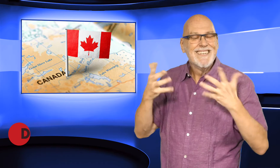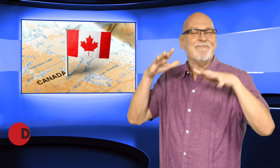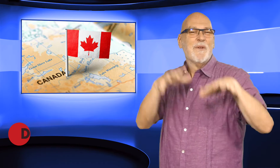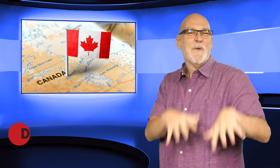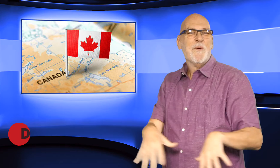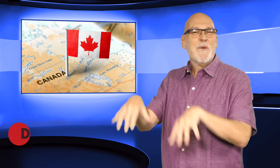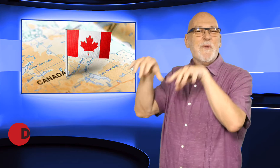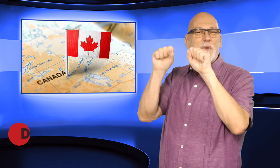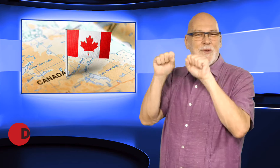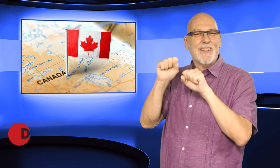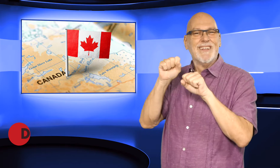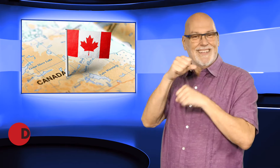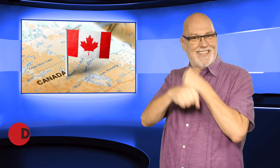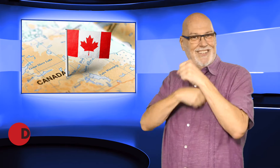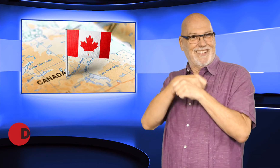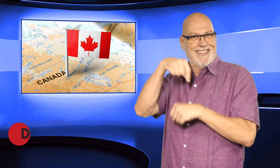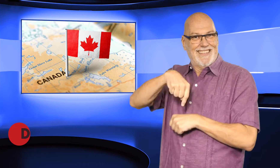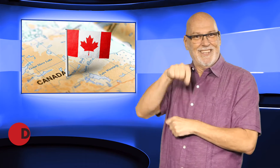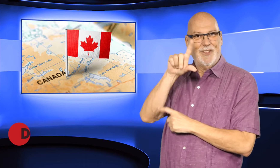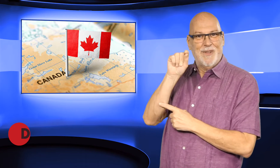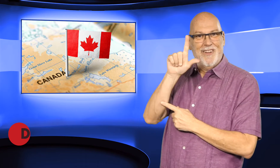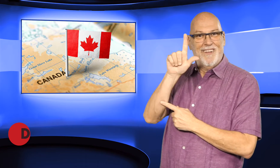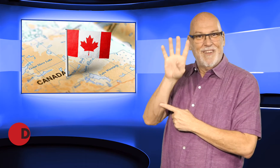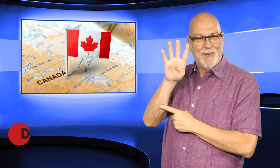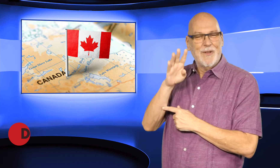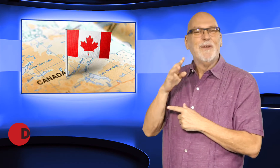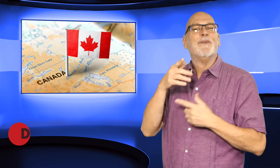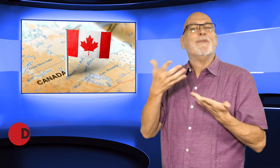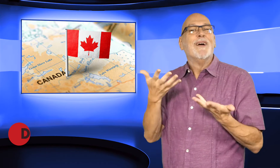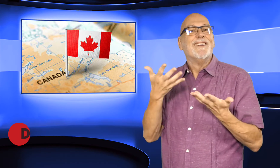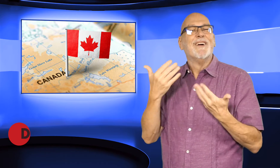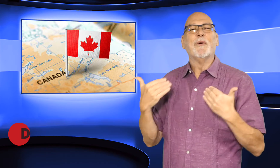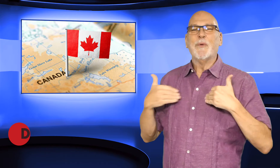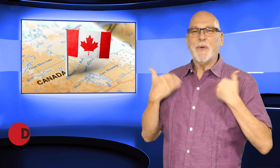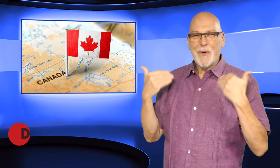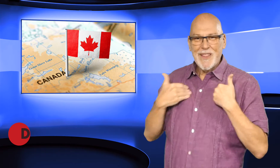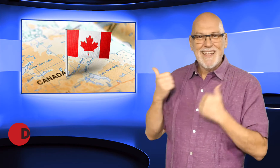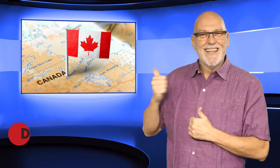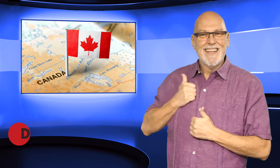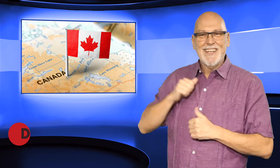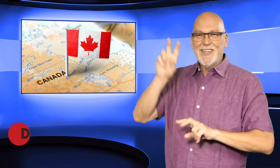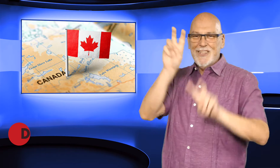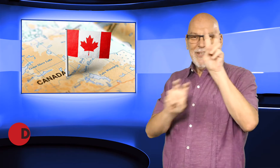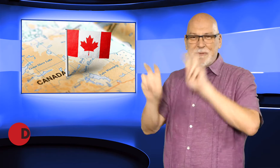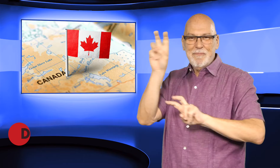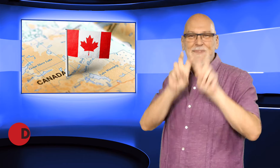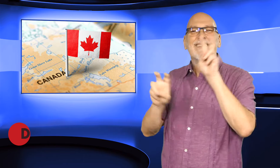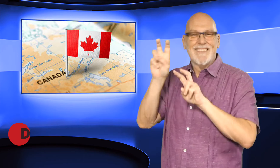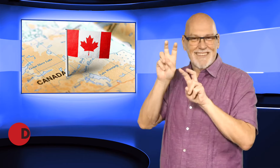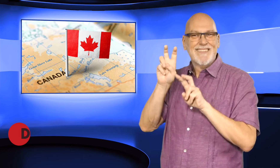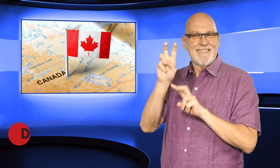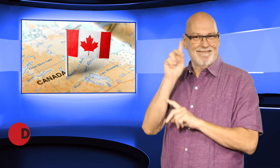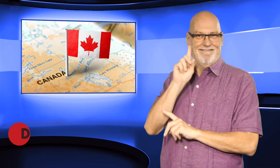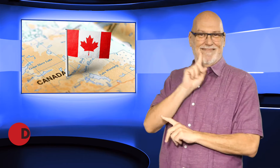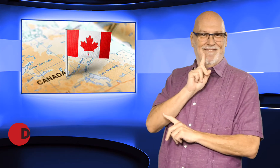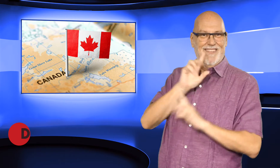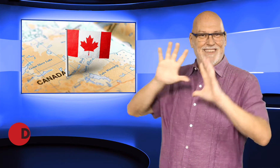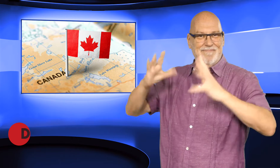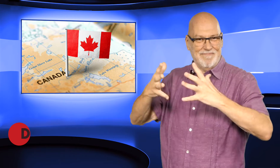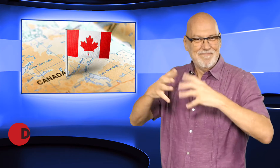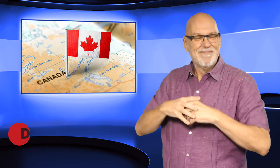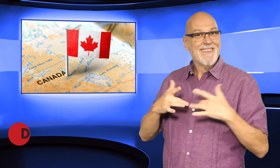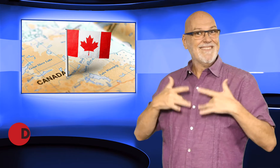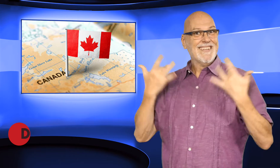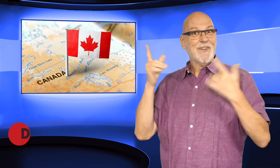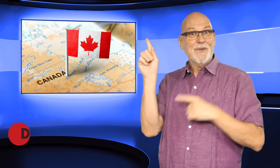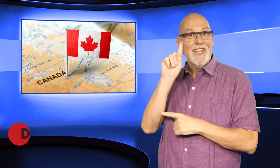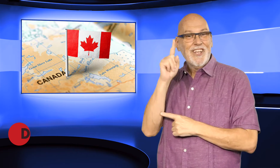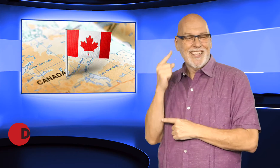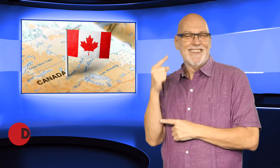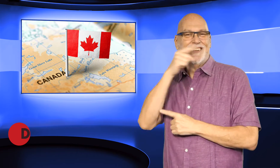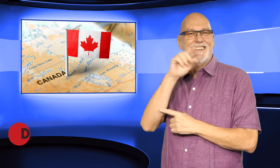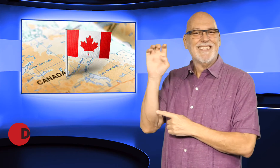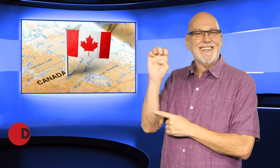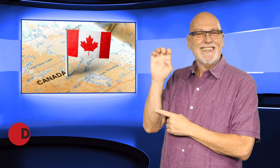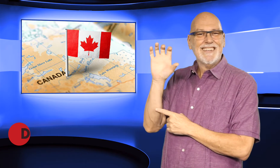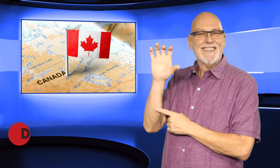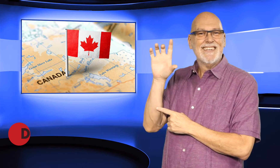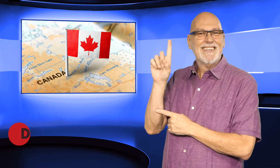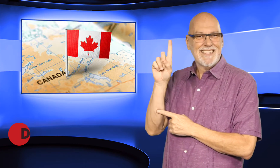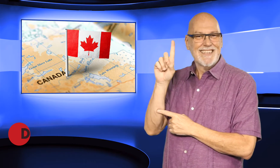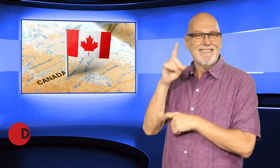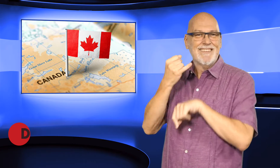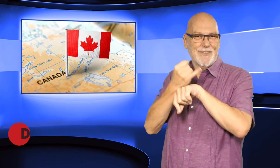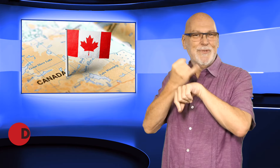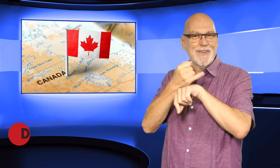is hosting the 2024 Youth Canada Tournament of the Deaf event at (ECD),